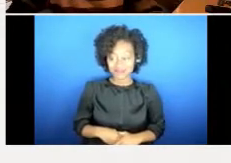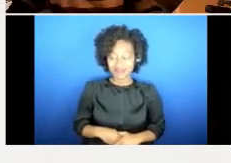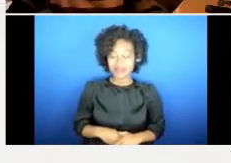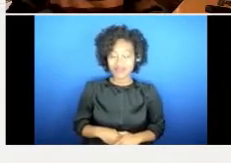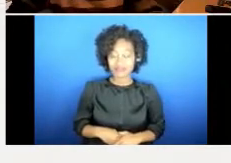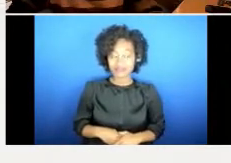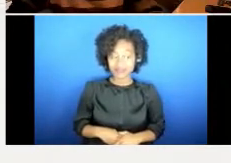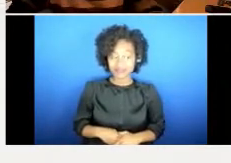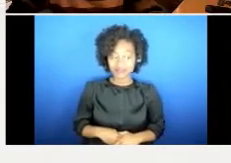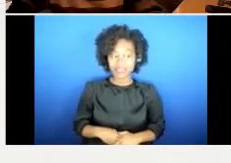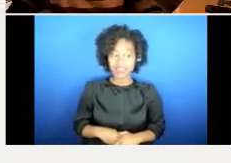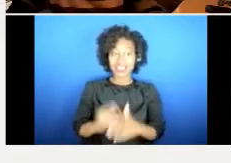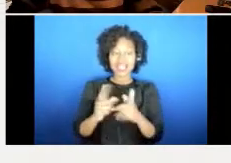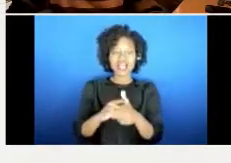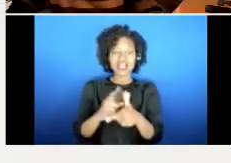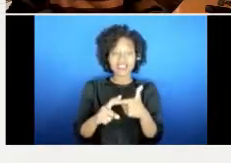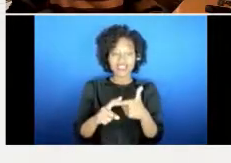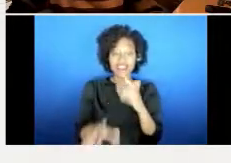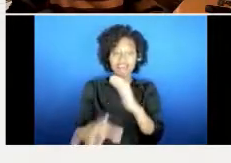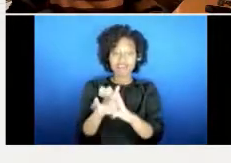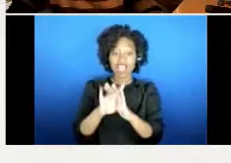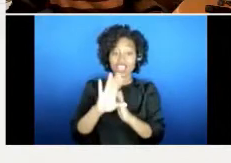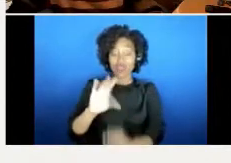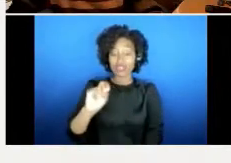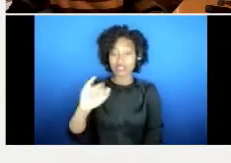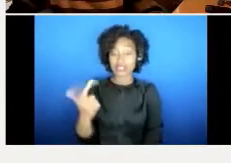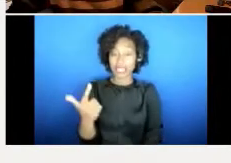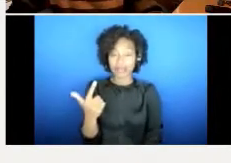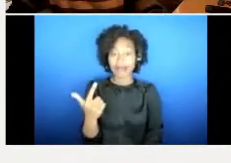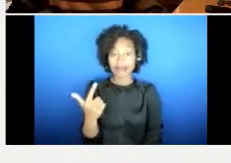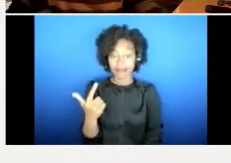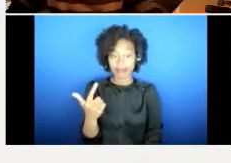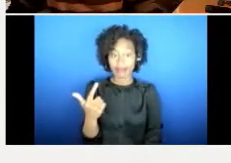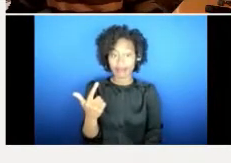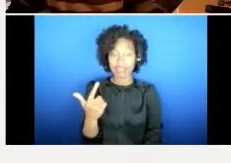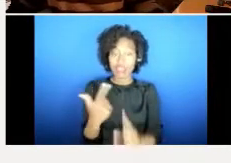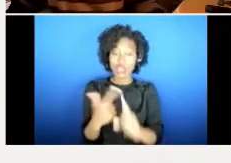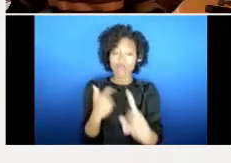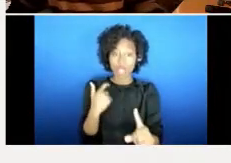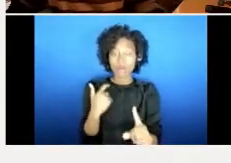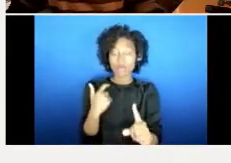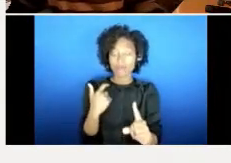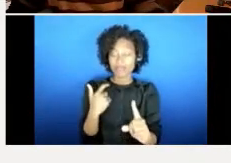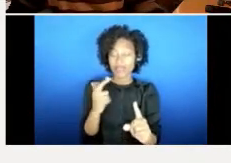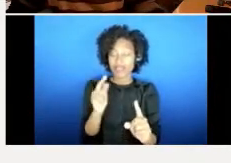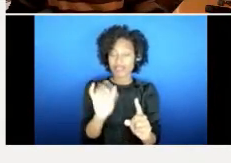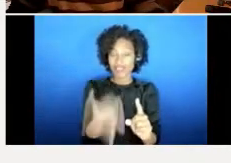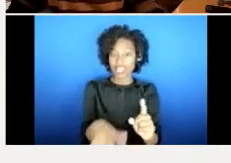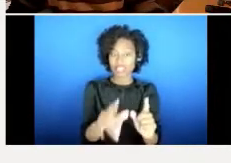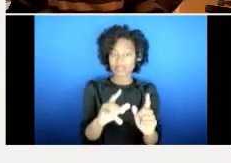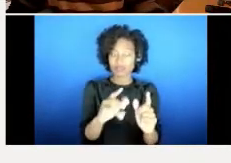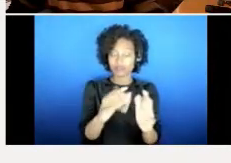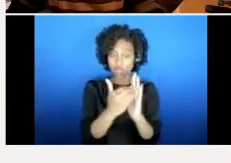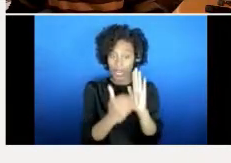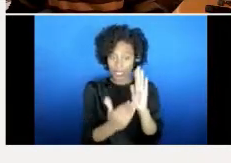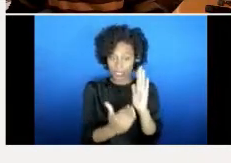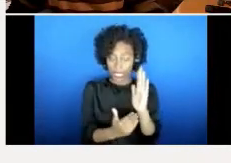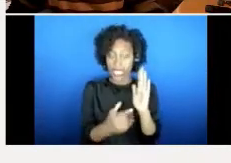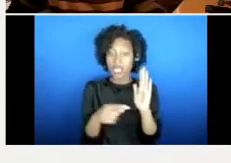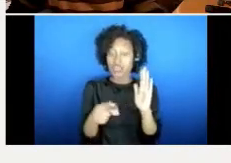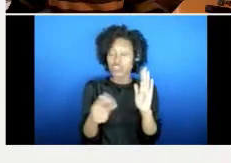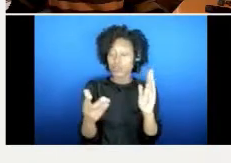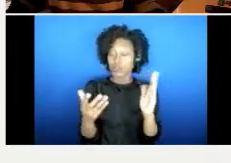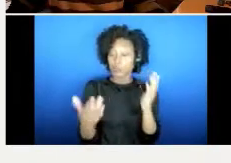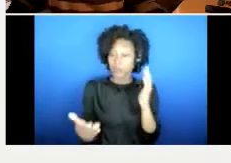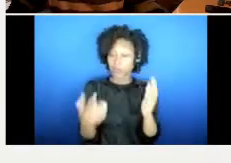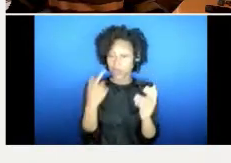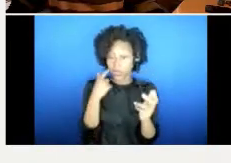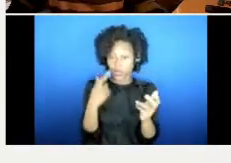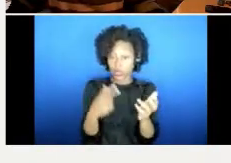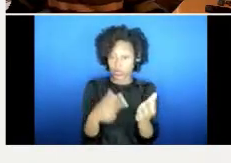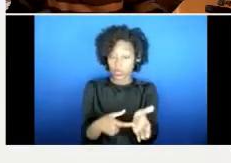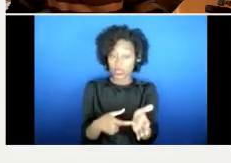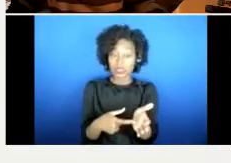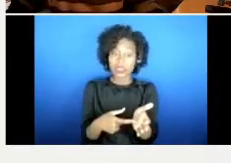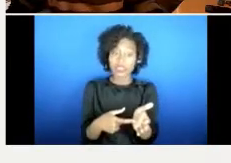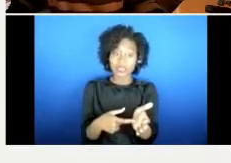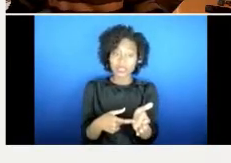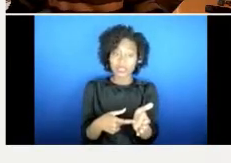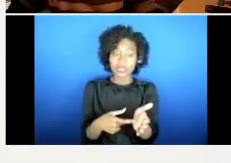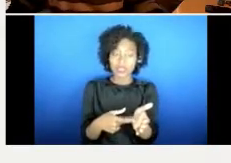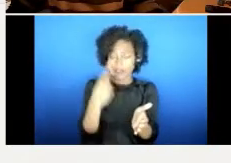And then find your SIG from the directory. You may notice that for example, this SIG,